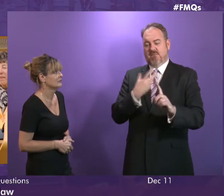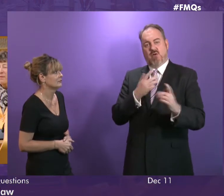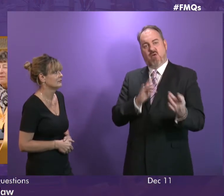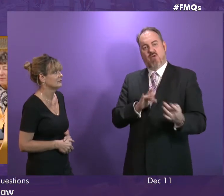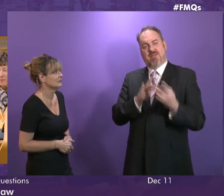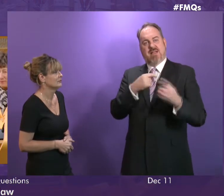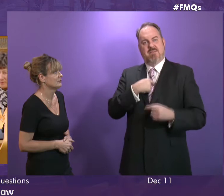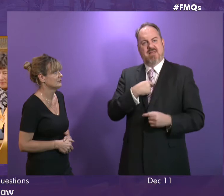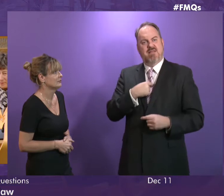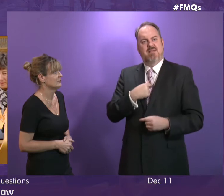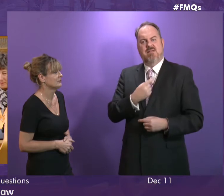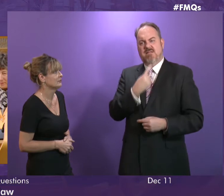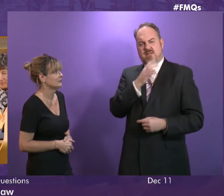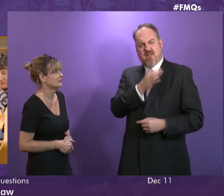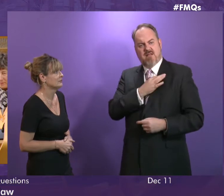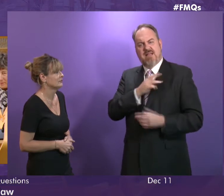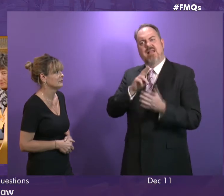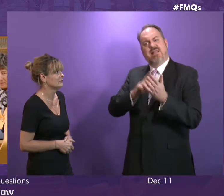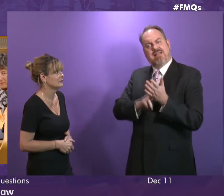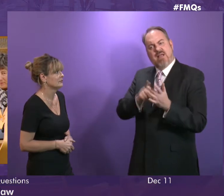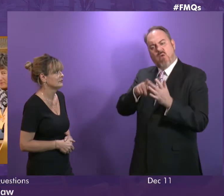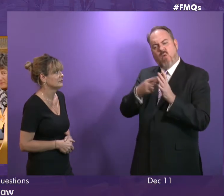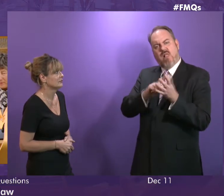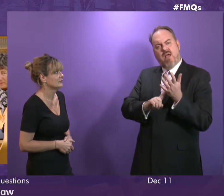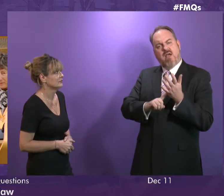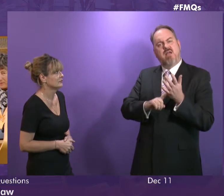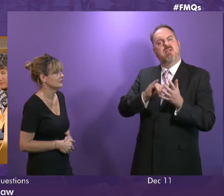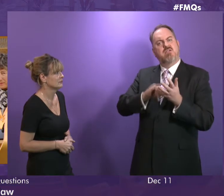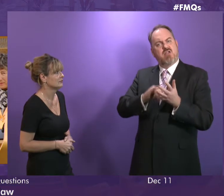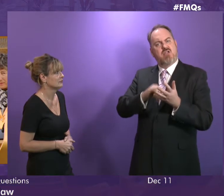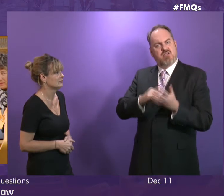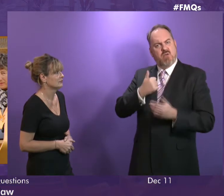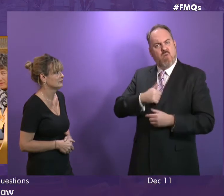“Nicola Sturgeon says she wants me to make my voice heard, but what’s the point when